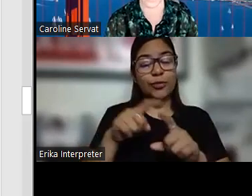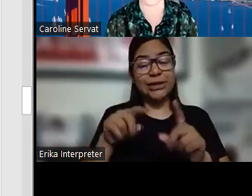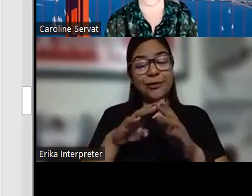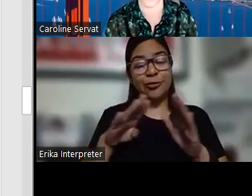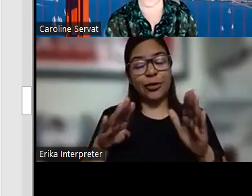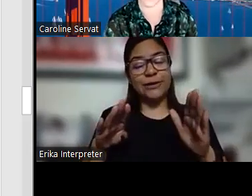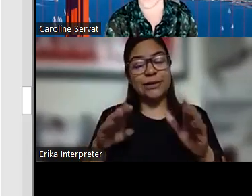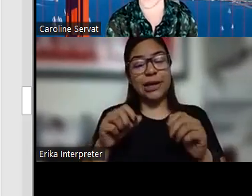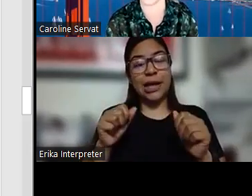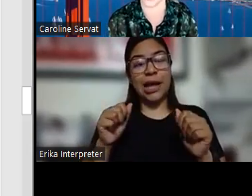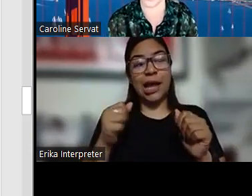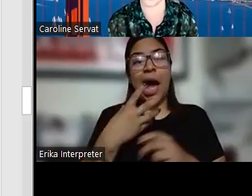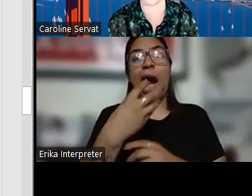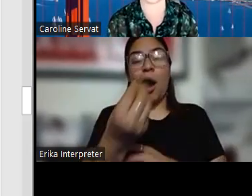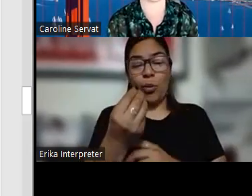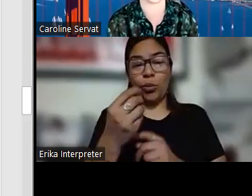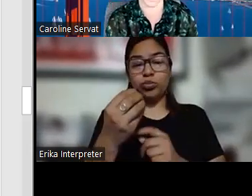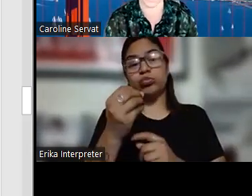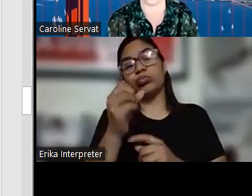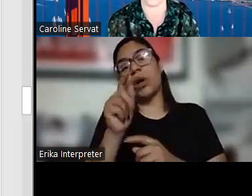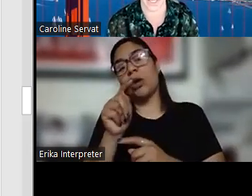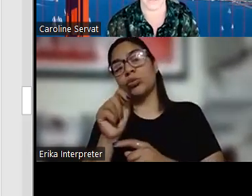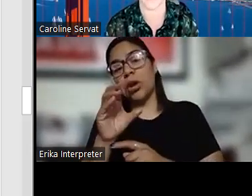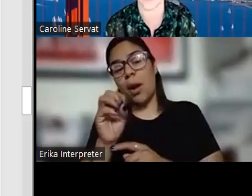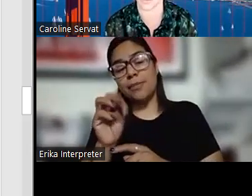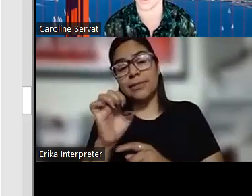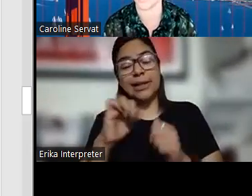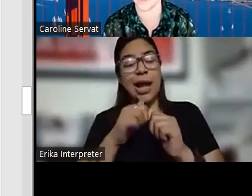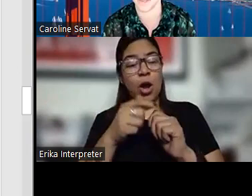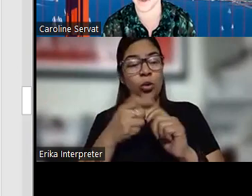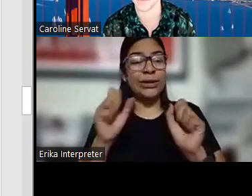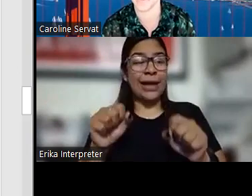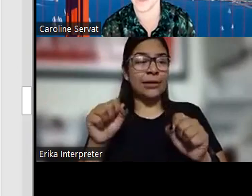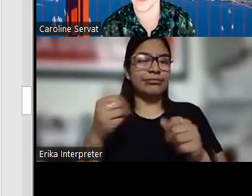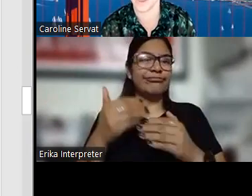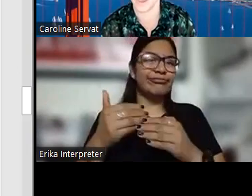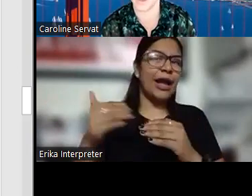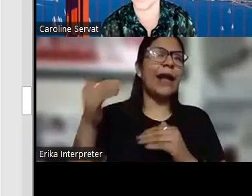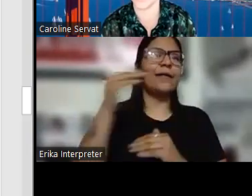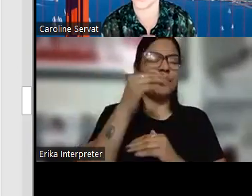clear about identifying gaps in services and then ultimately advancing new policy design um